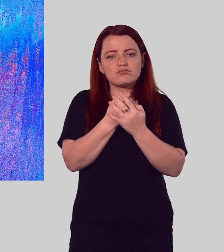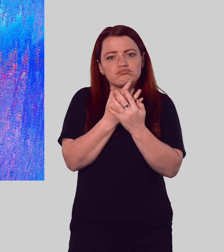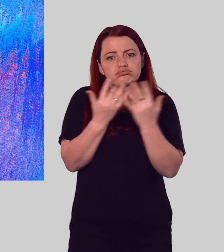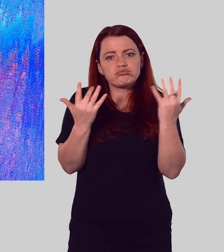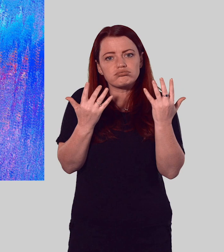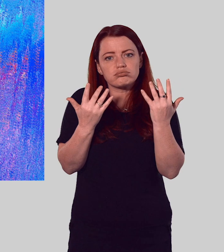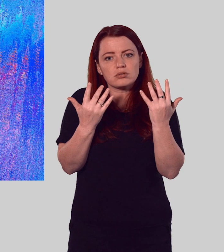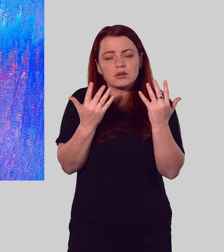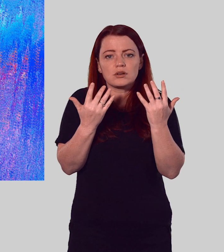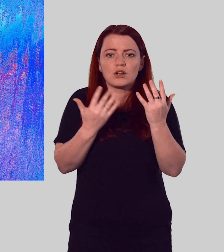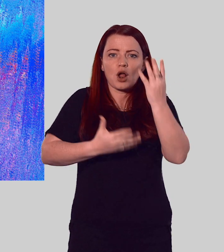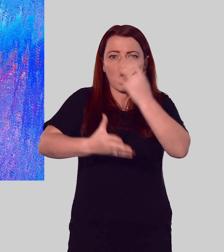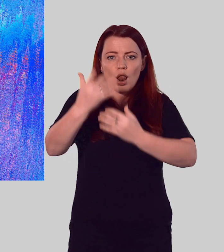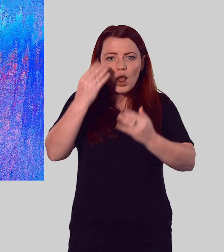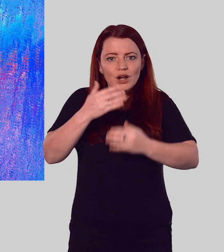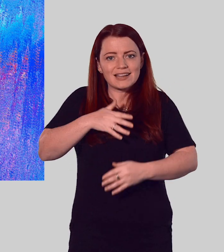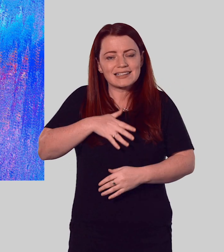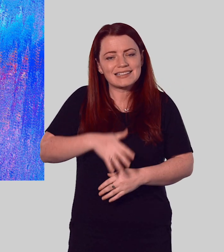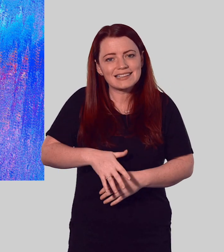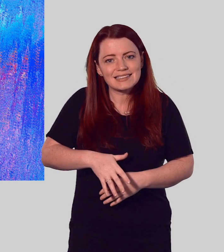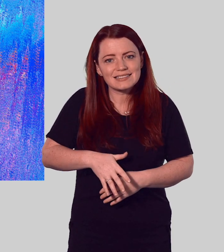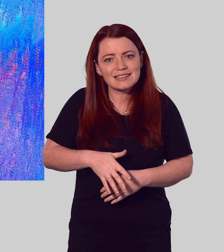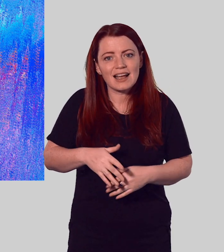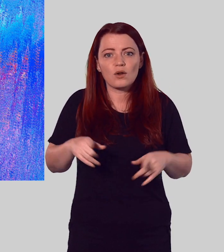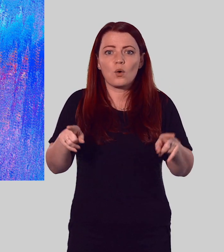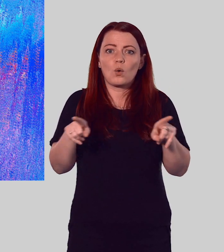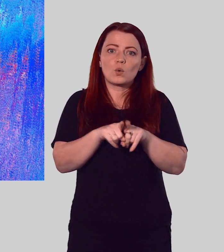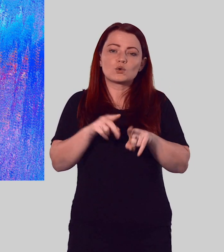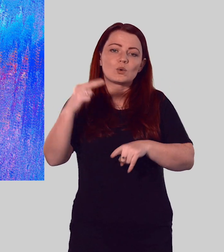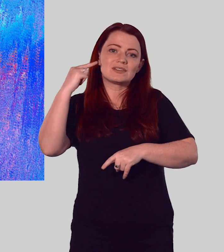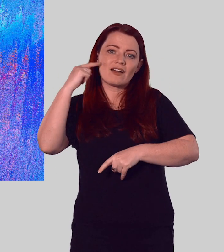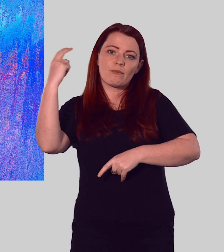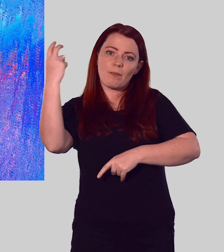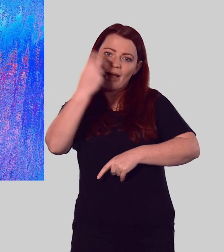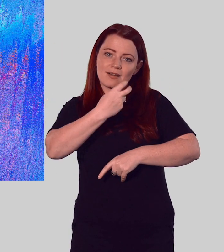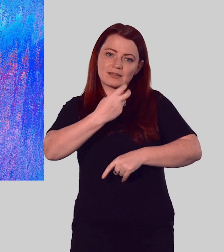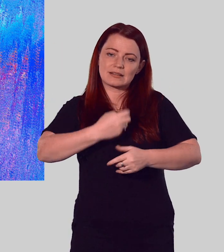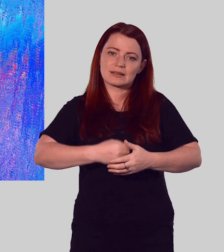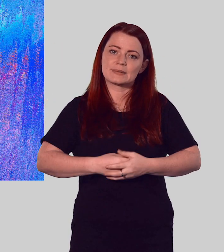needs and who are deaf-blind and the